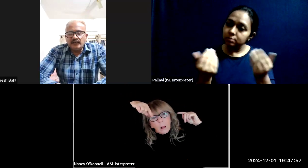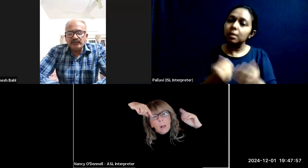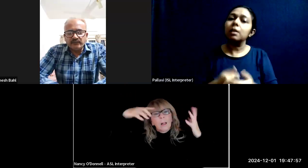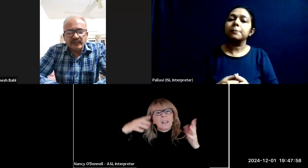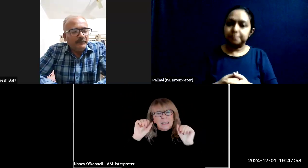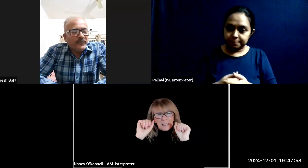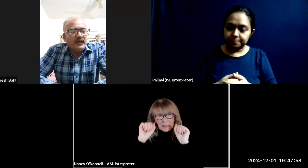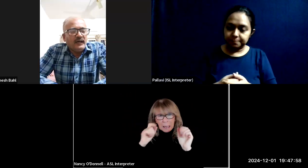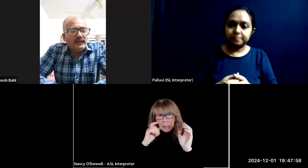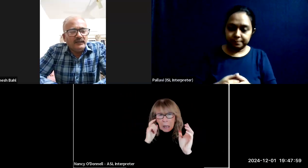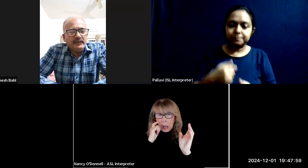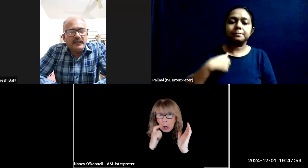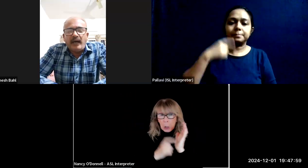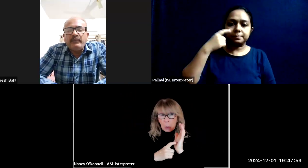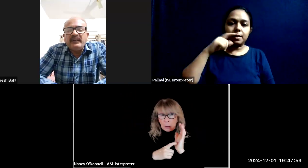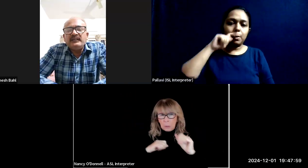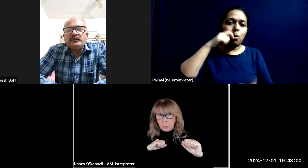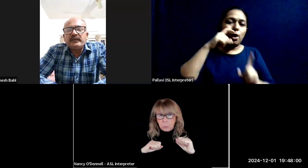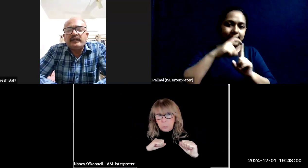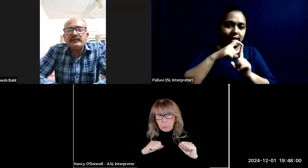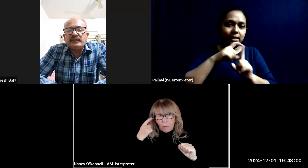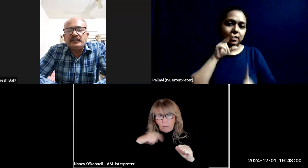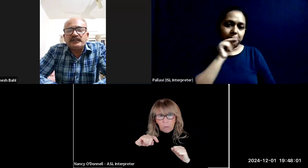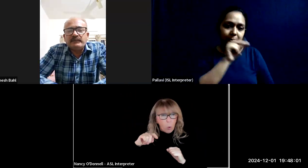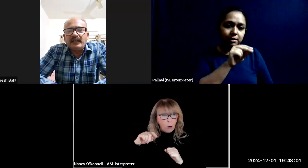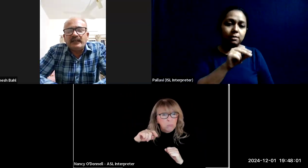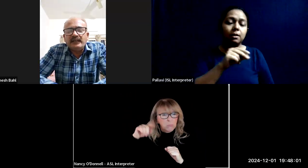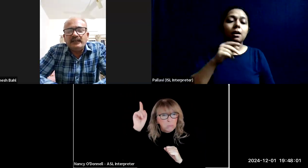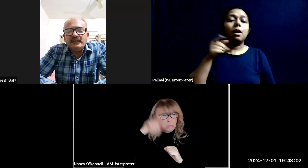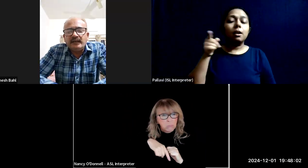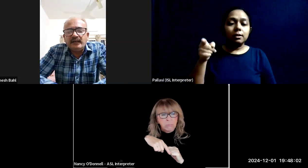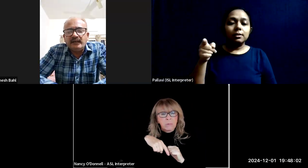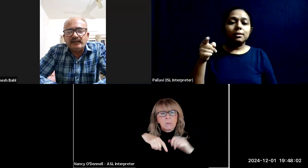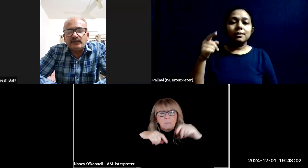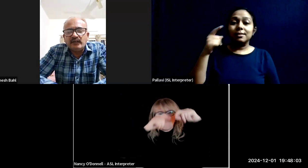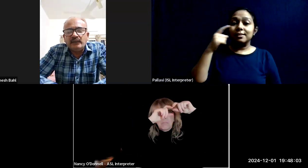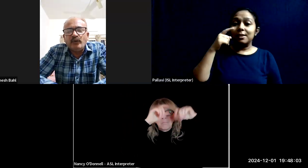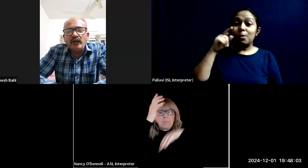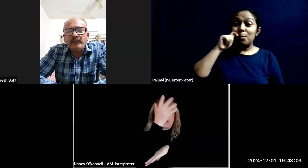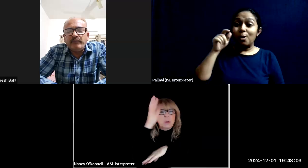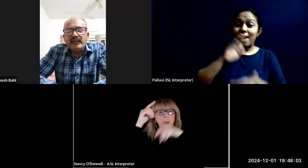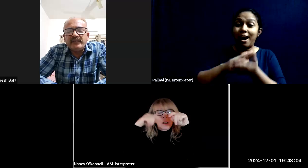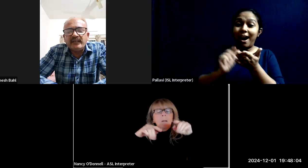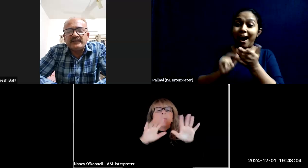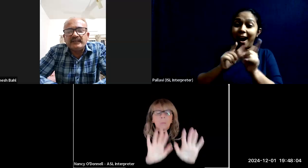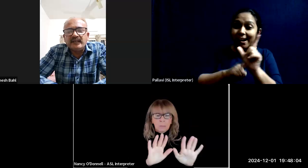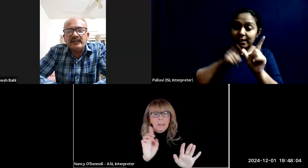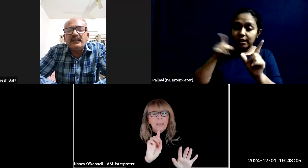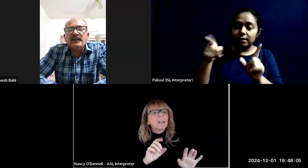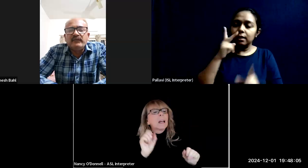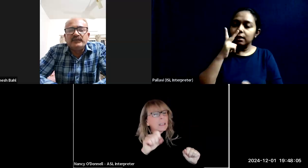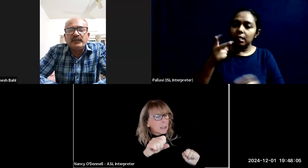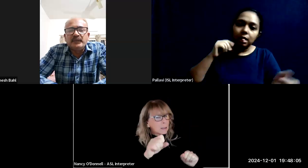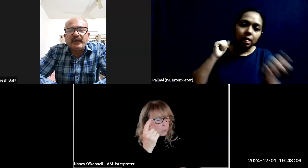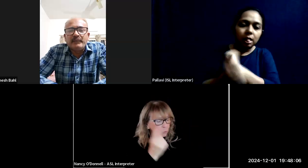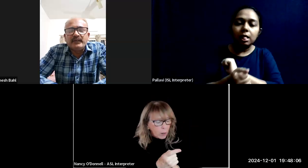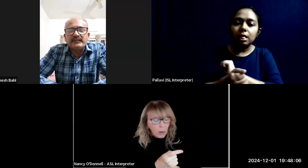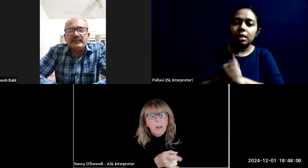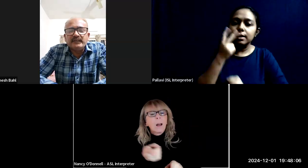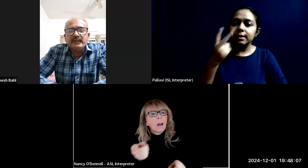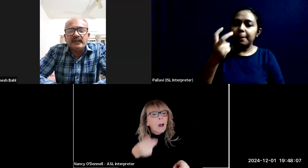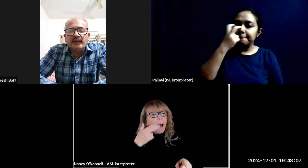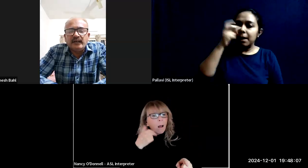it happened during his internship that he saw a boy met with an accident. A visually impaired person.